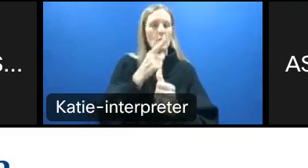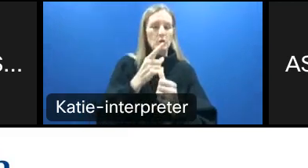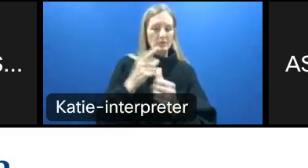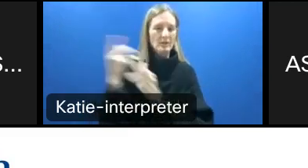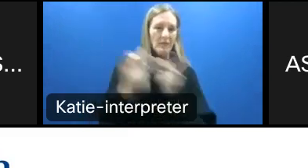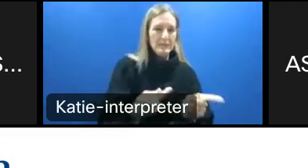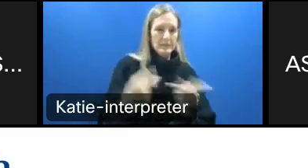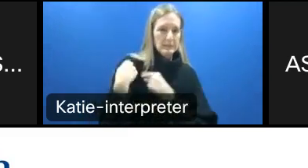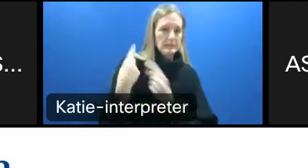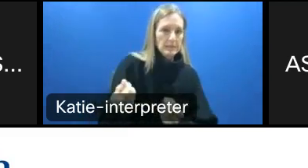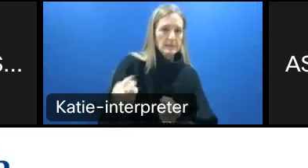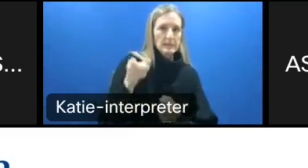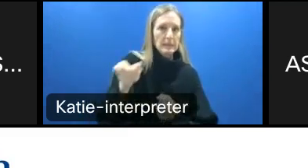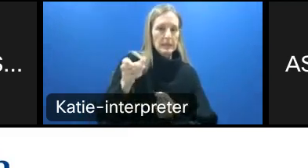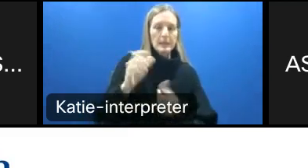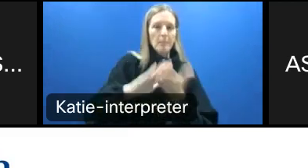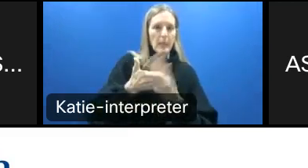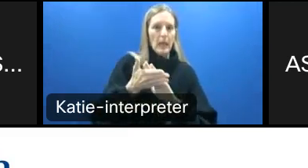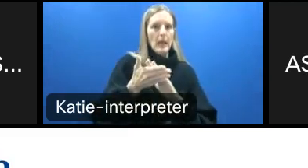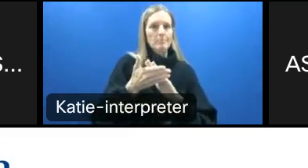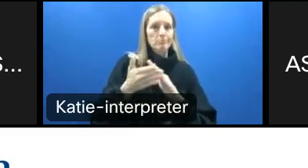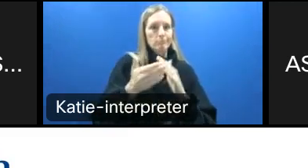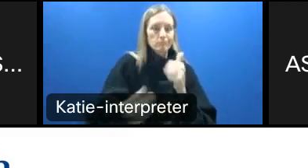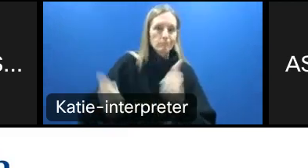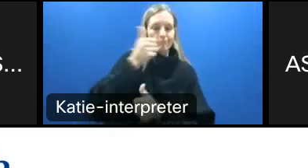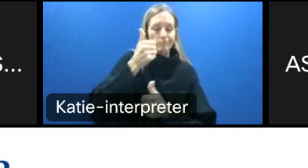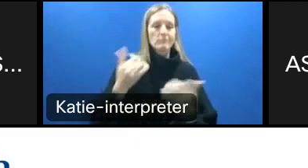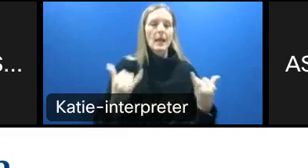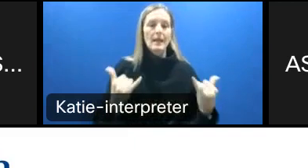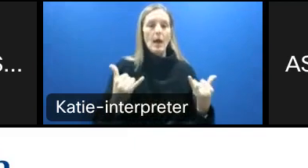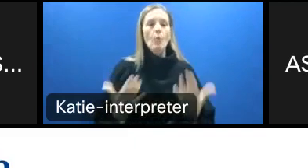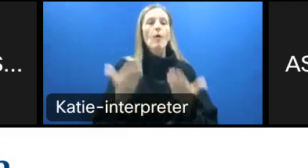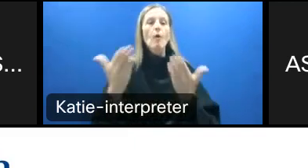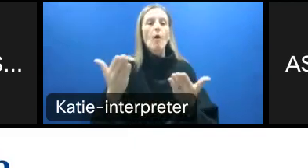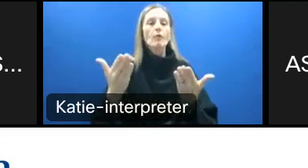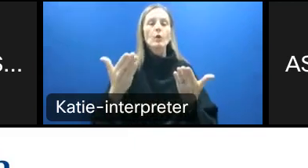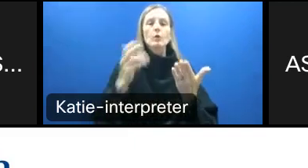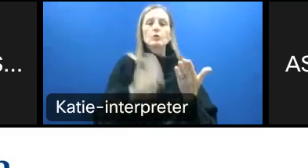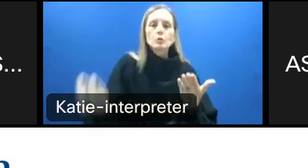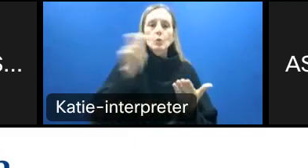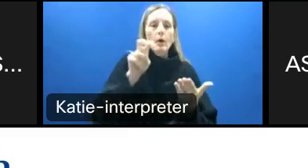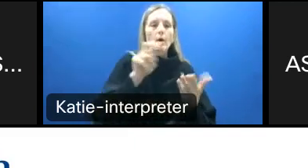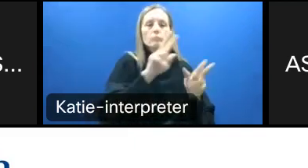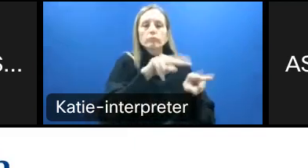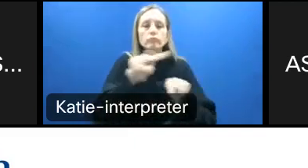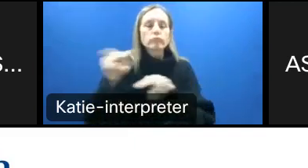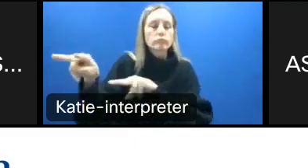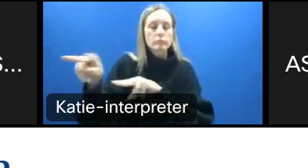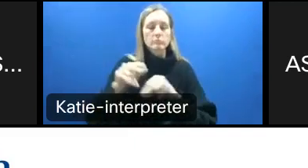Our leadership and captain of the clinic tour of various patient settings, and a detailed overview.